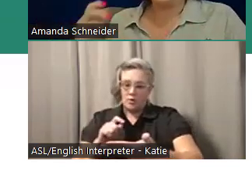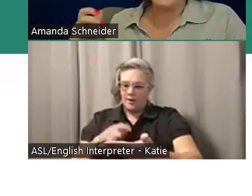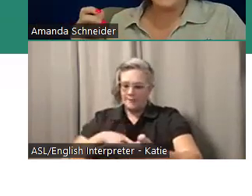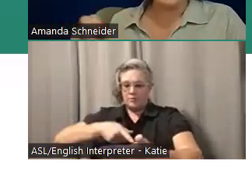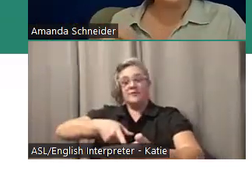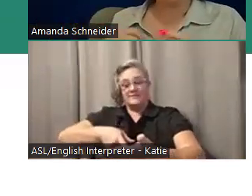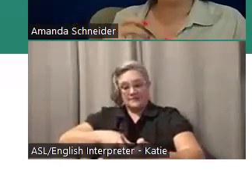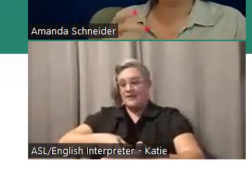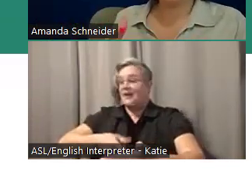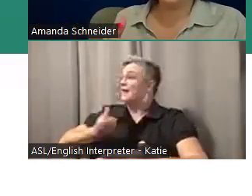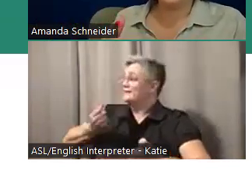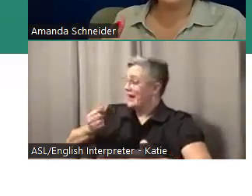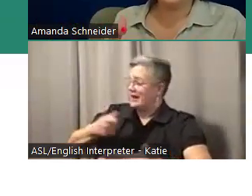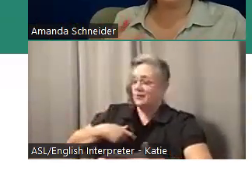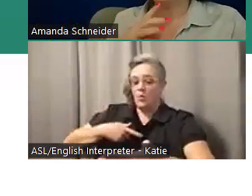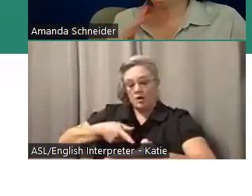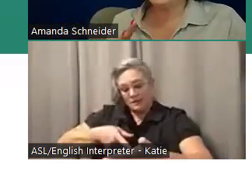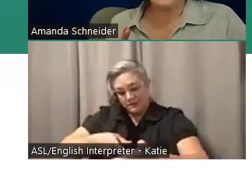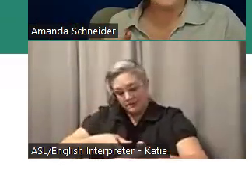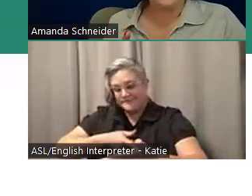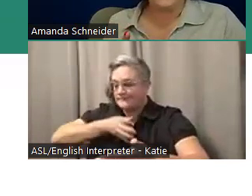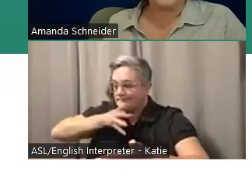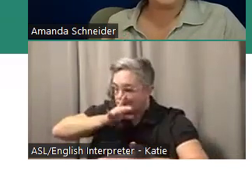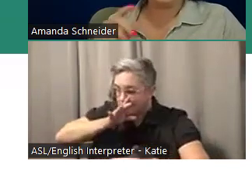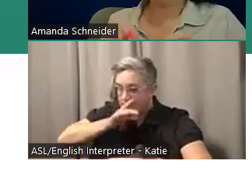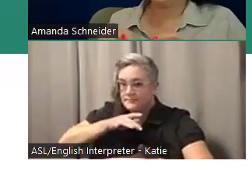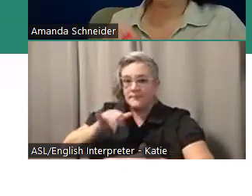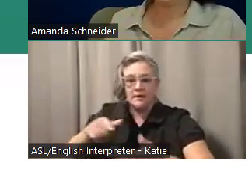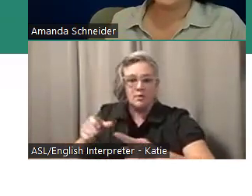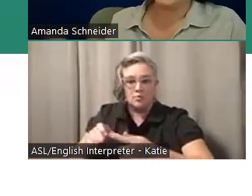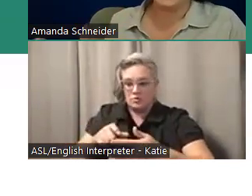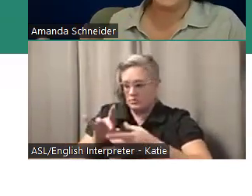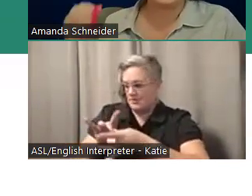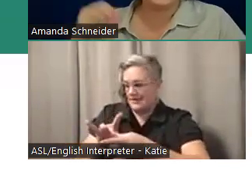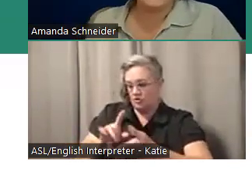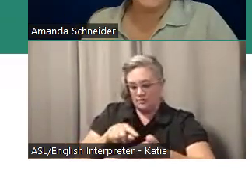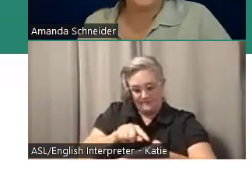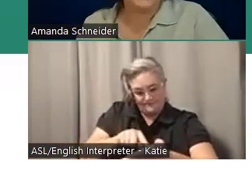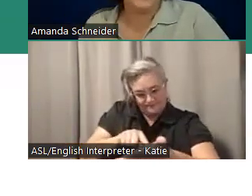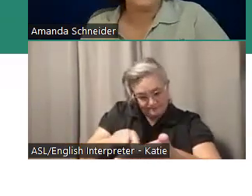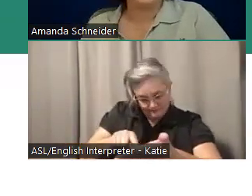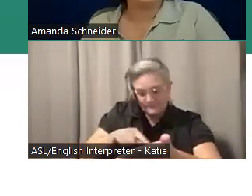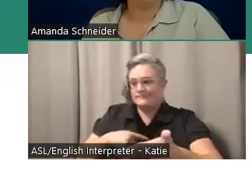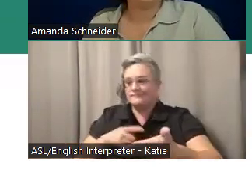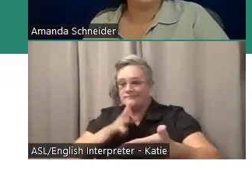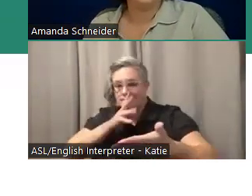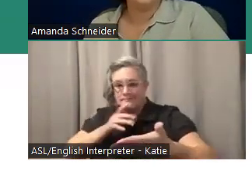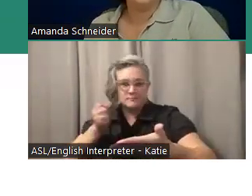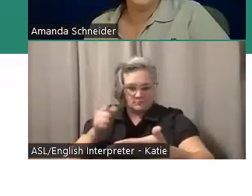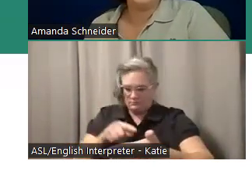And also sign it, or… or speak that word. Like, making those connections. is really powerful.